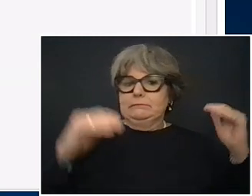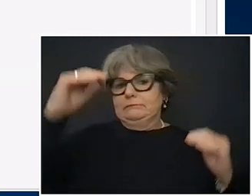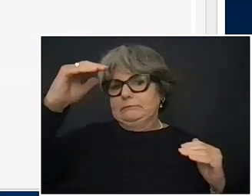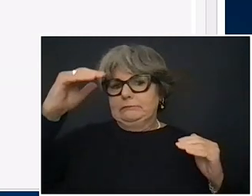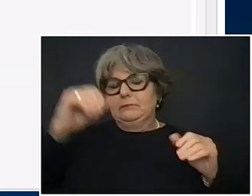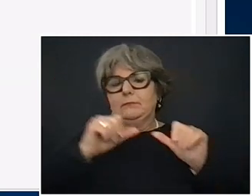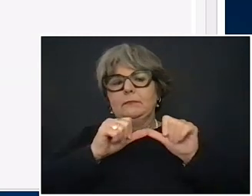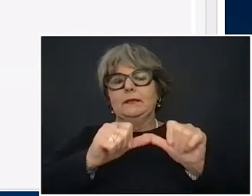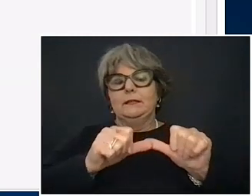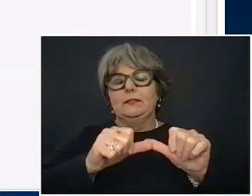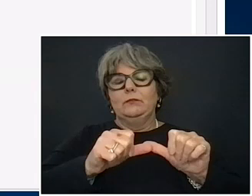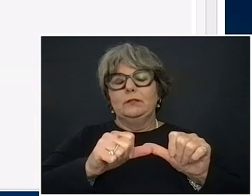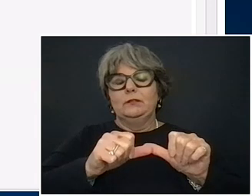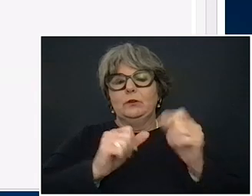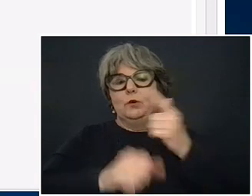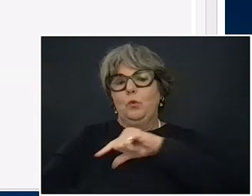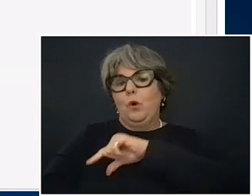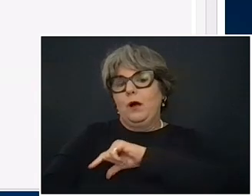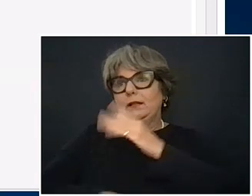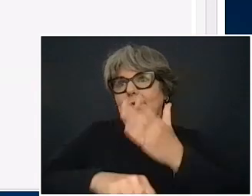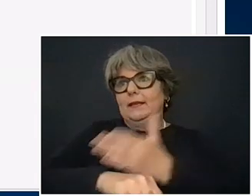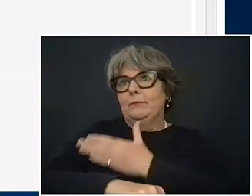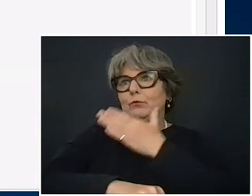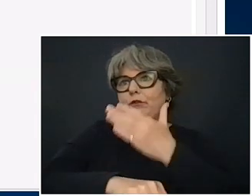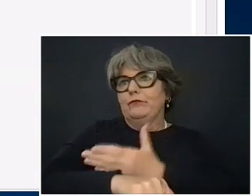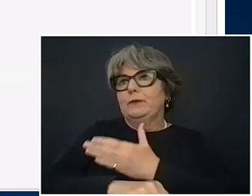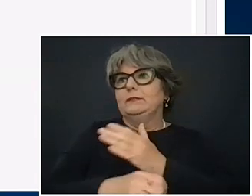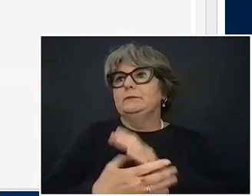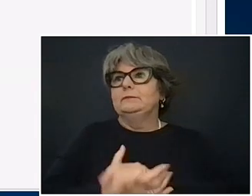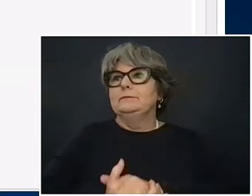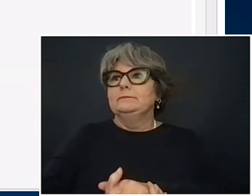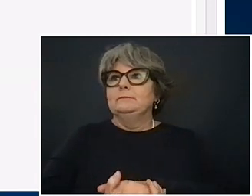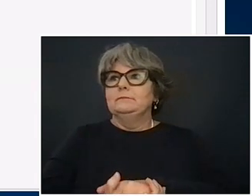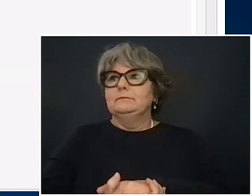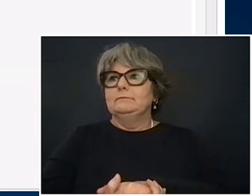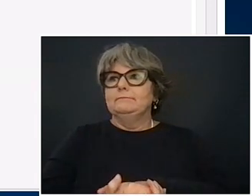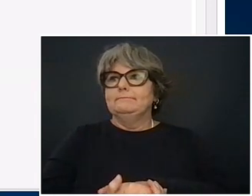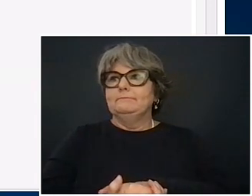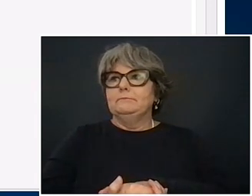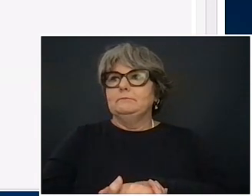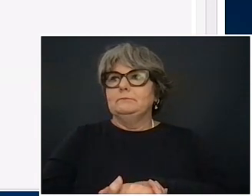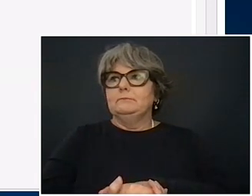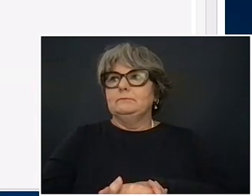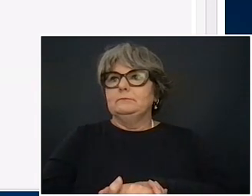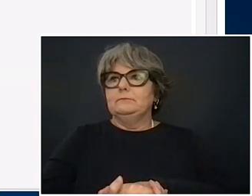just- accreditation to me is a hygiene